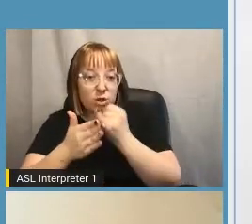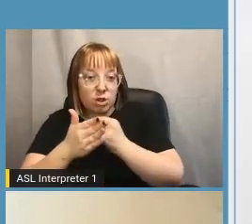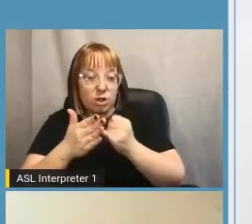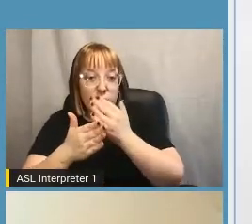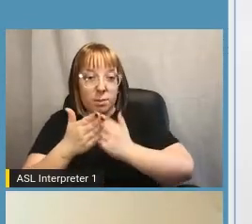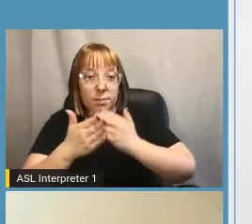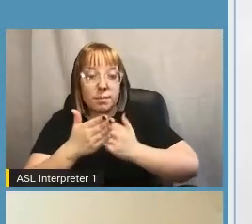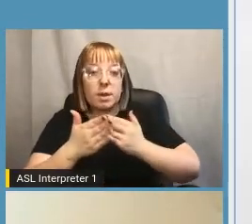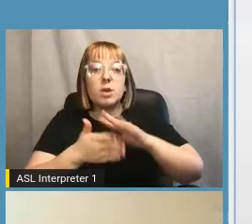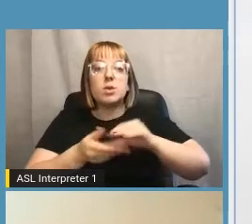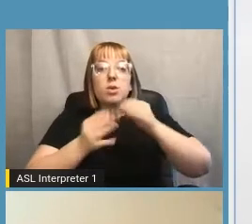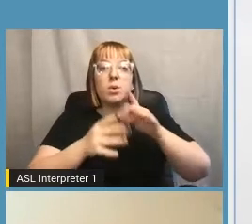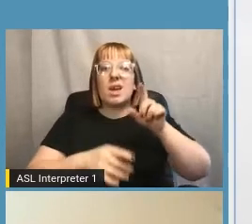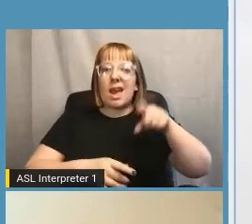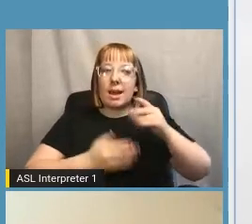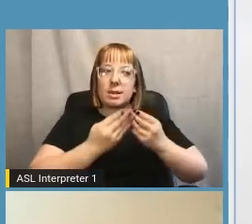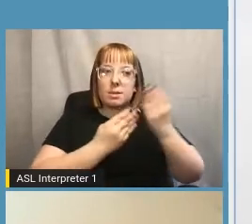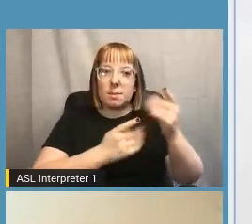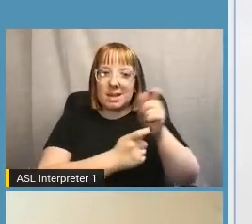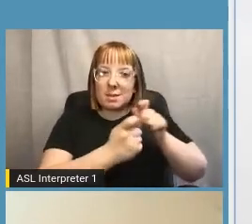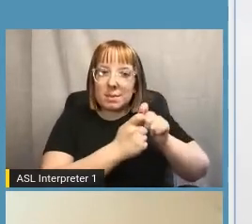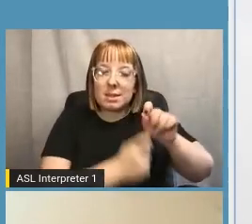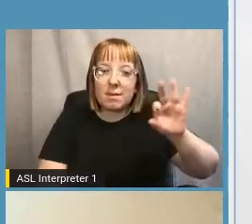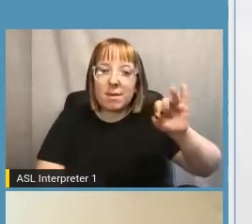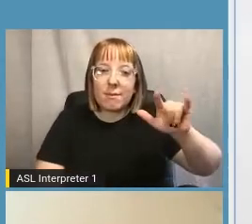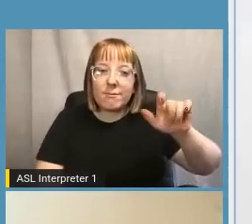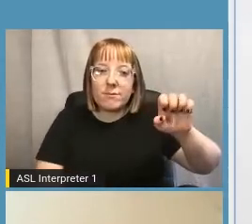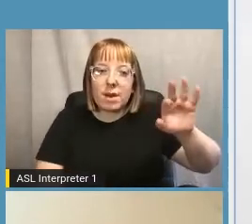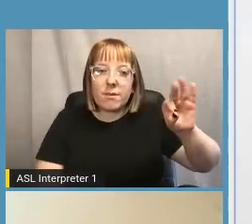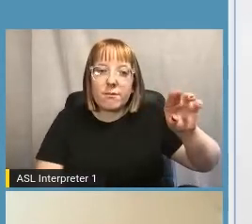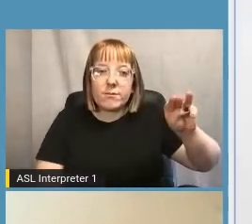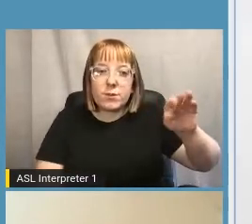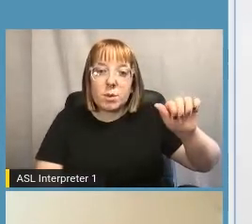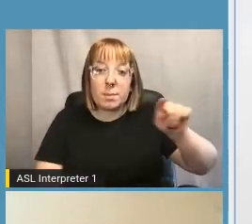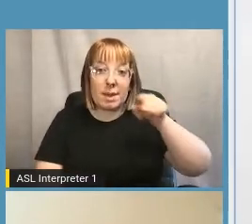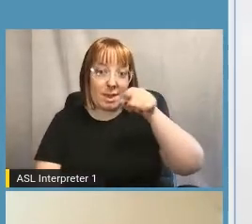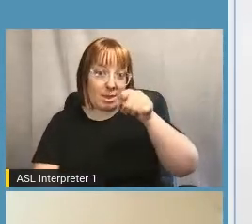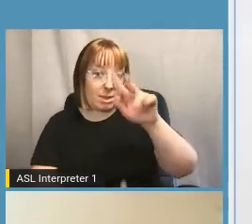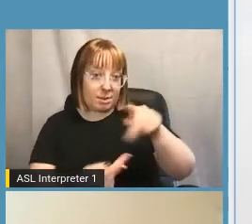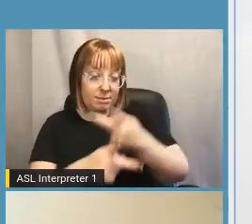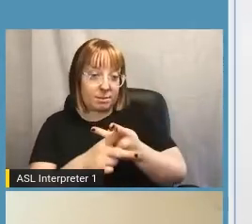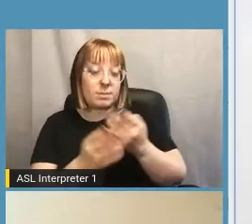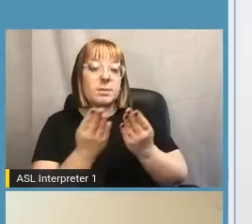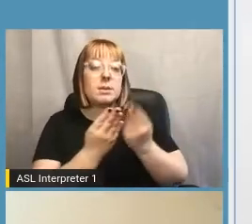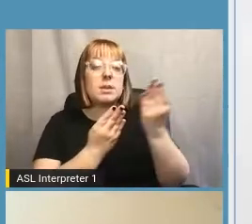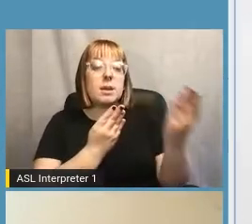it in a certain file format in this case um this image was submitted where there was no background